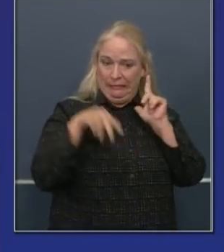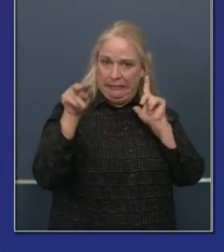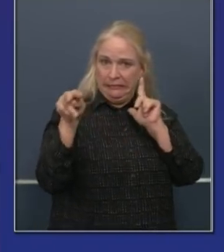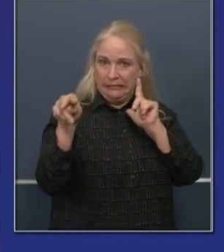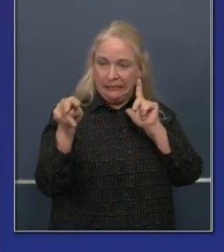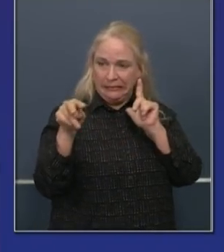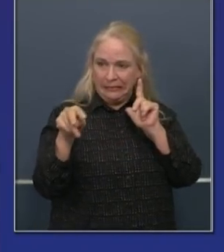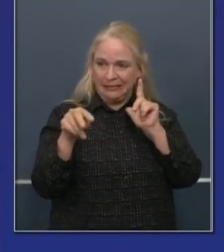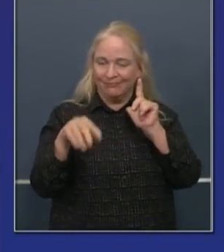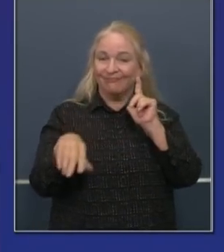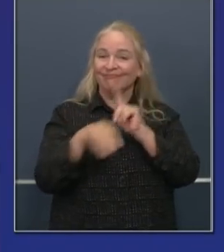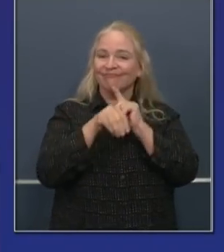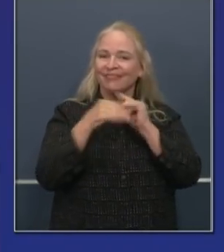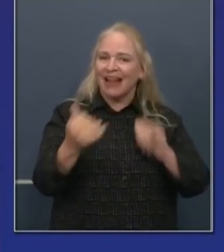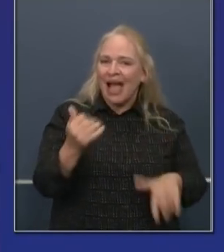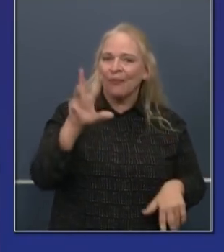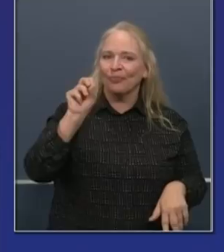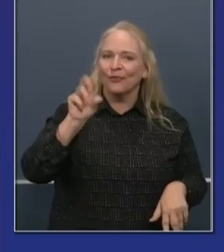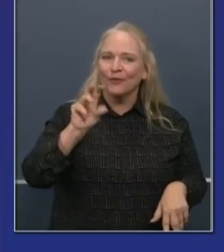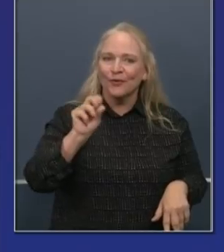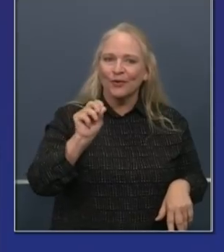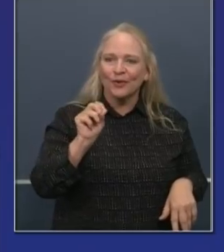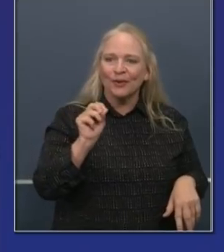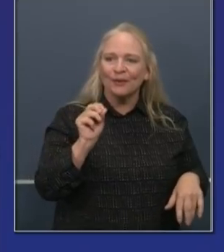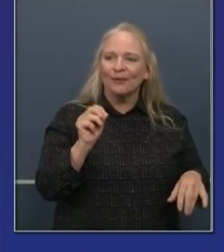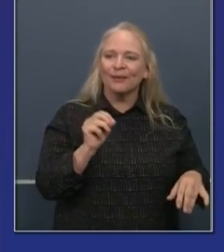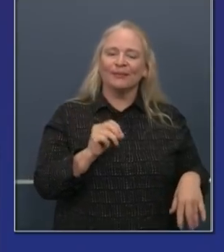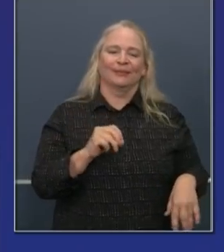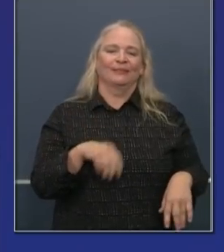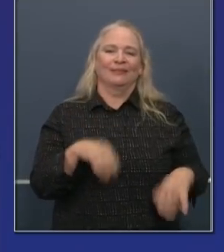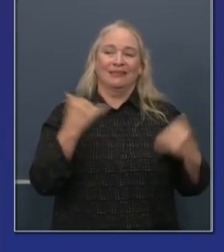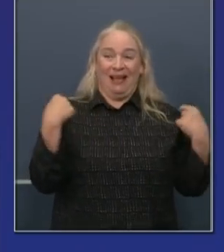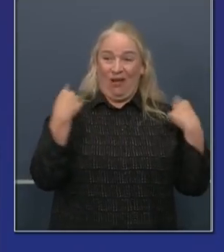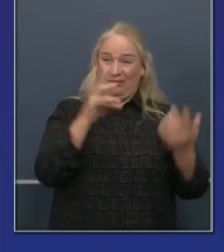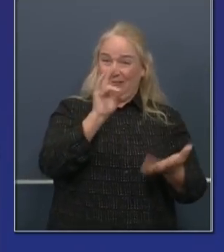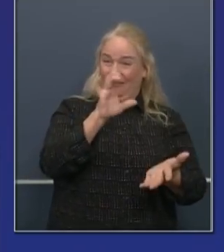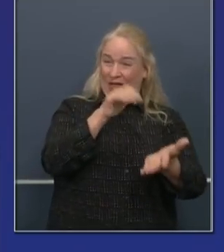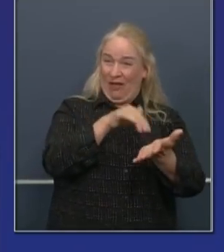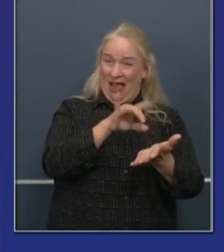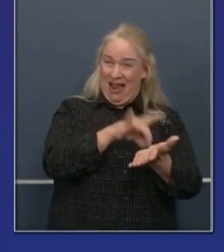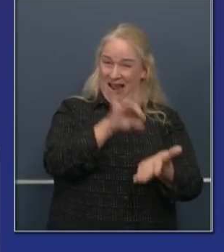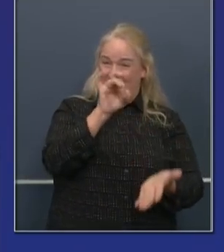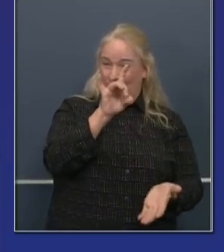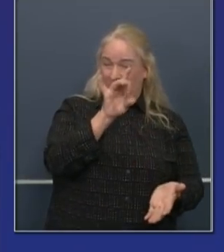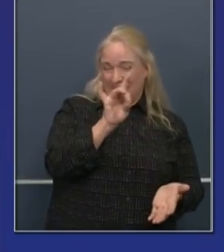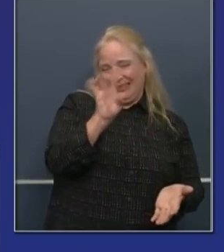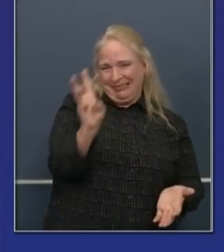LAST WEEK AT THIS TIME, PUT IT IN PERSPECTIVE OF 23 COUNTIES